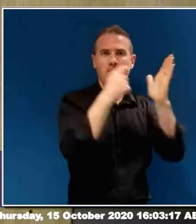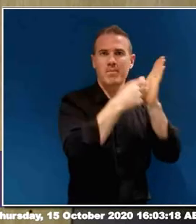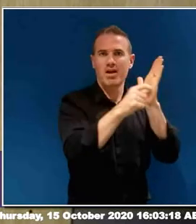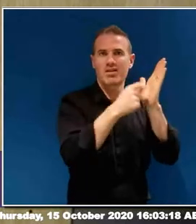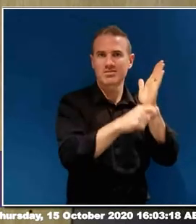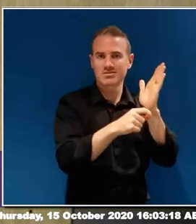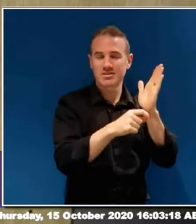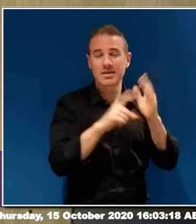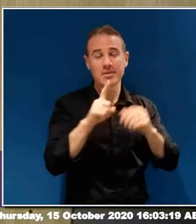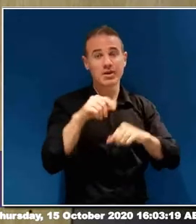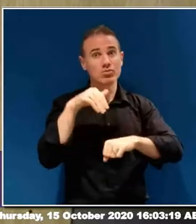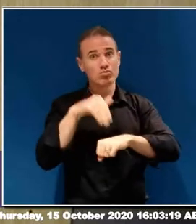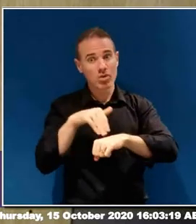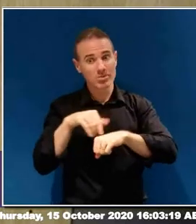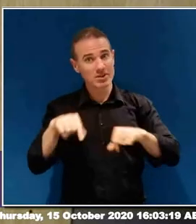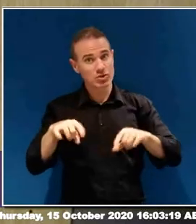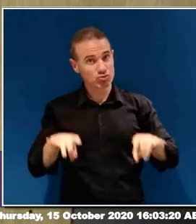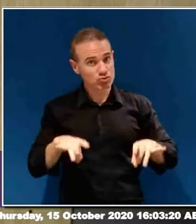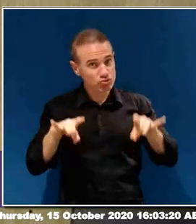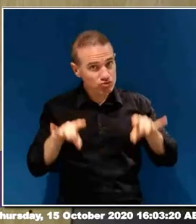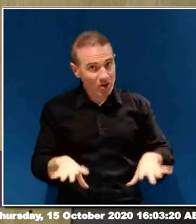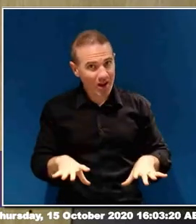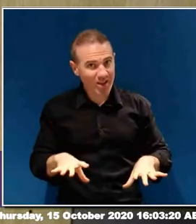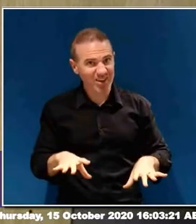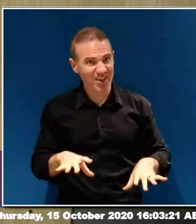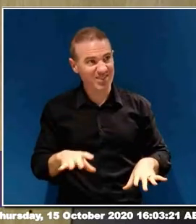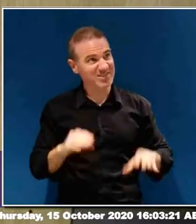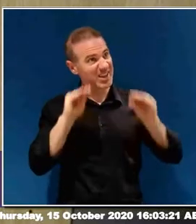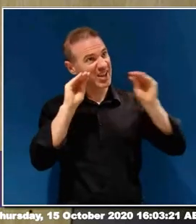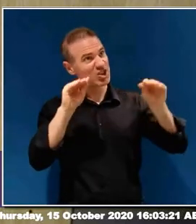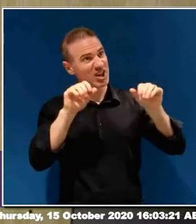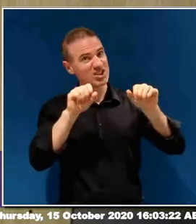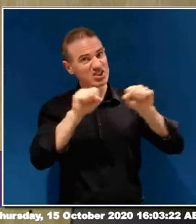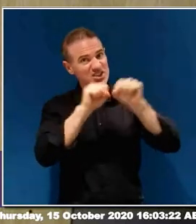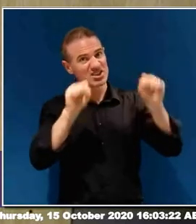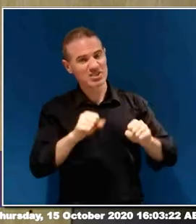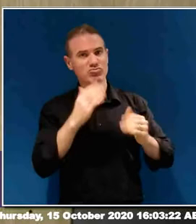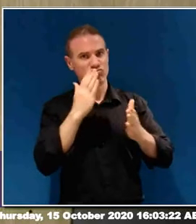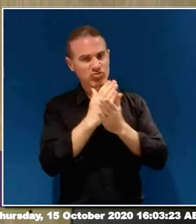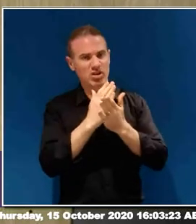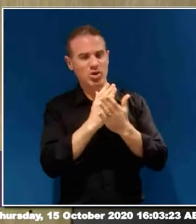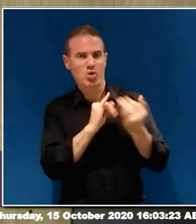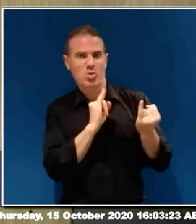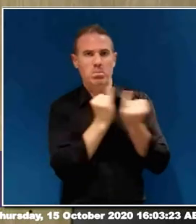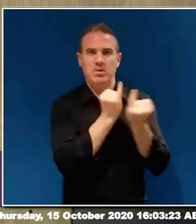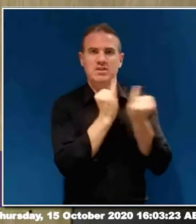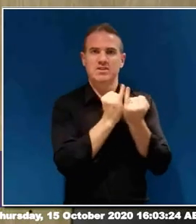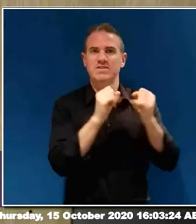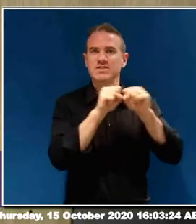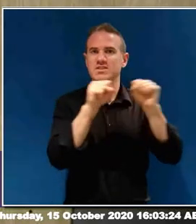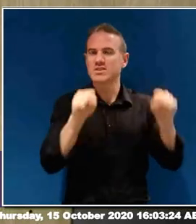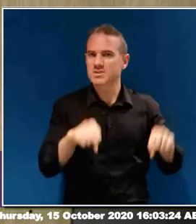because we do have proxy sort of league tables, literacy and numeracy